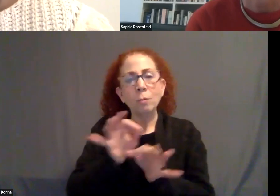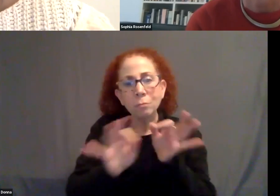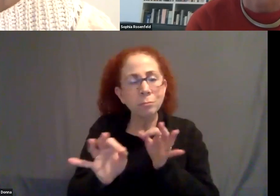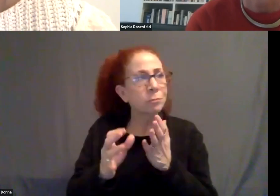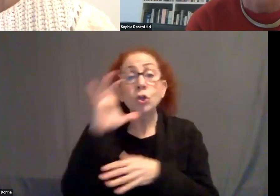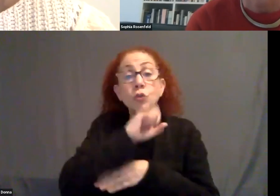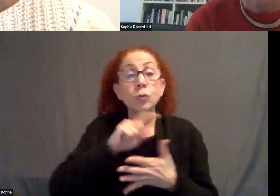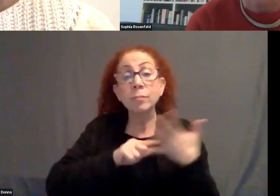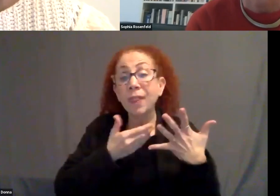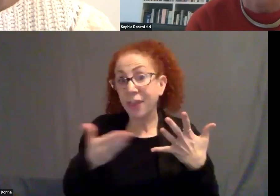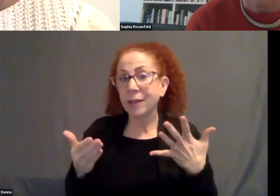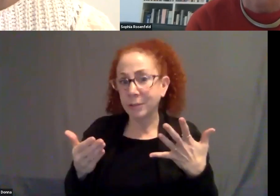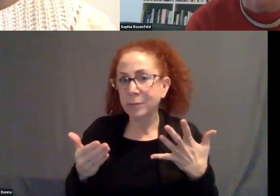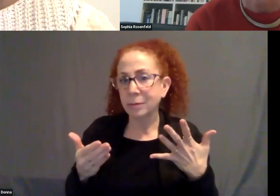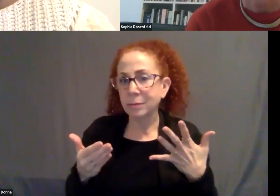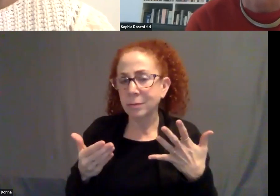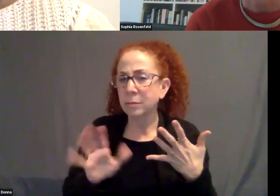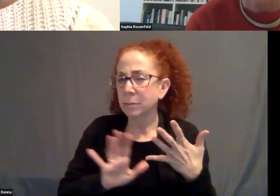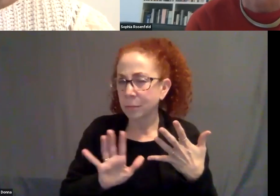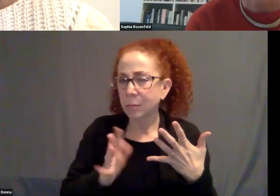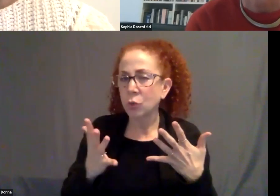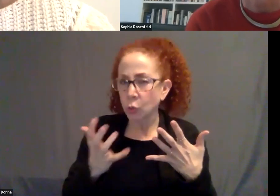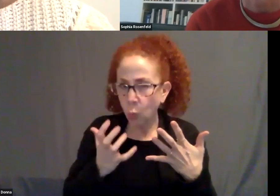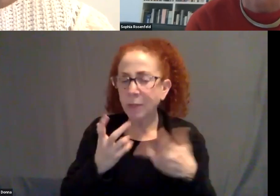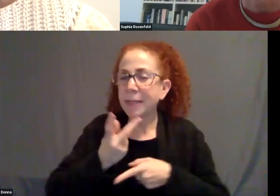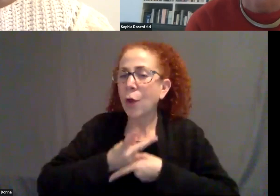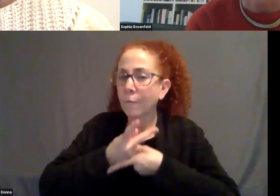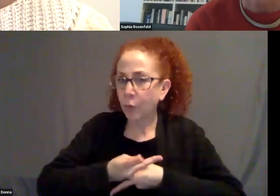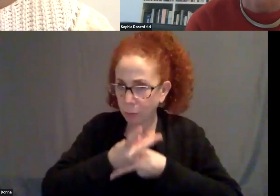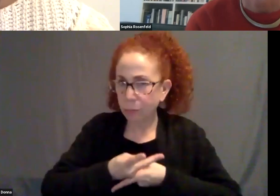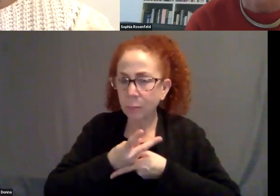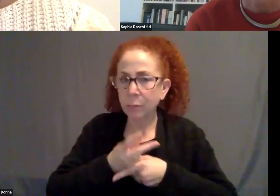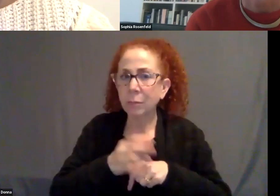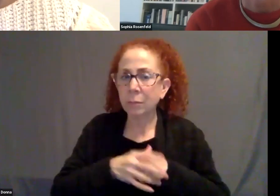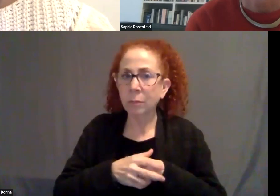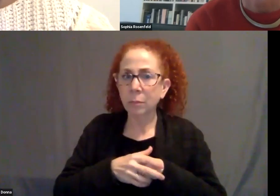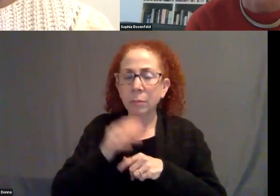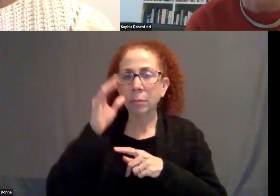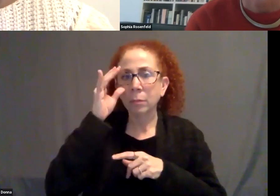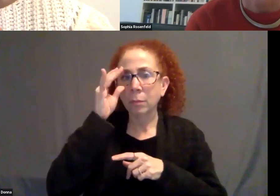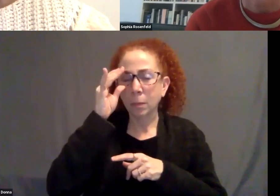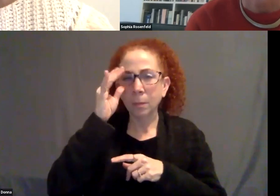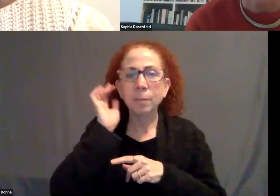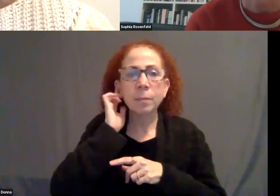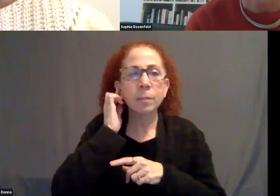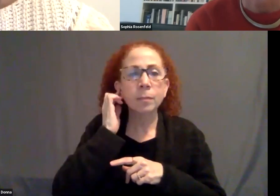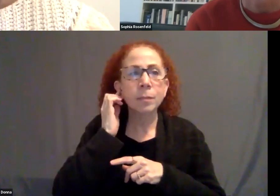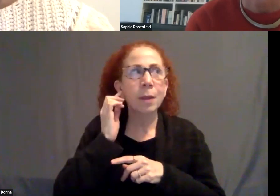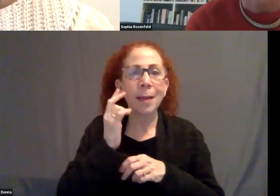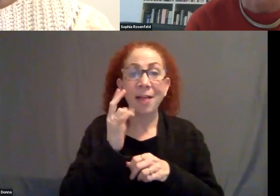and we really want to be careful about migrating it